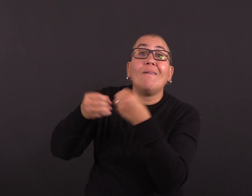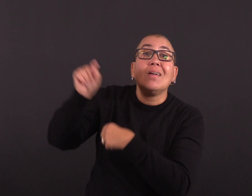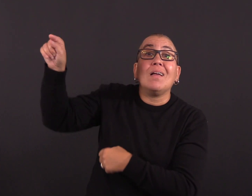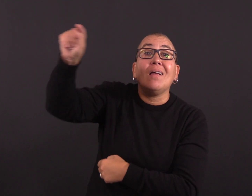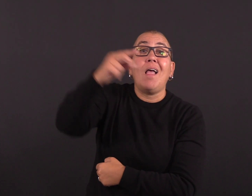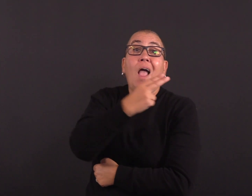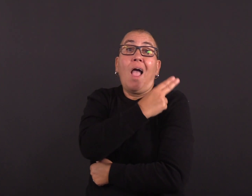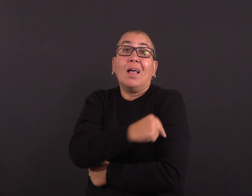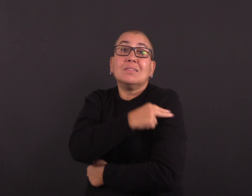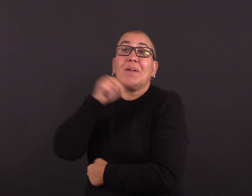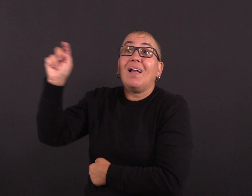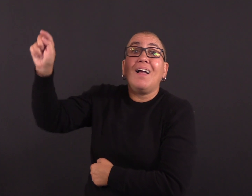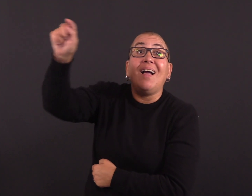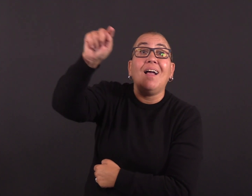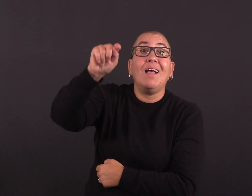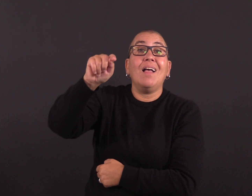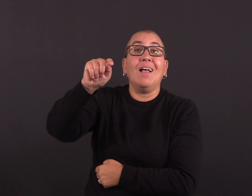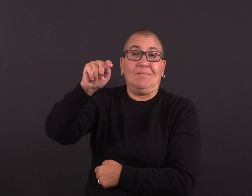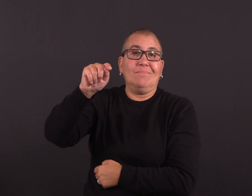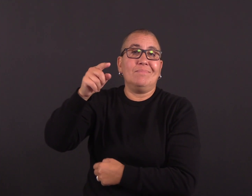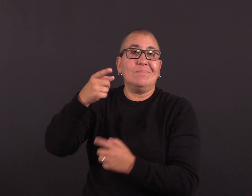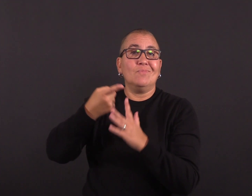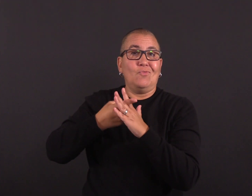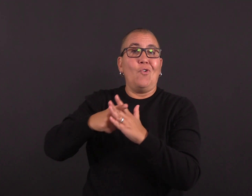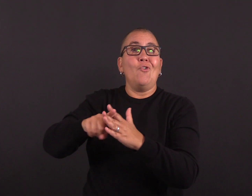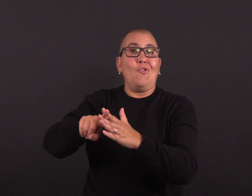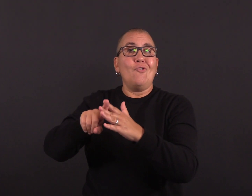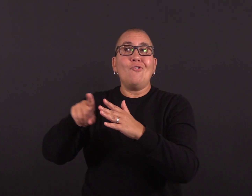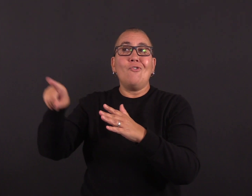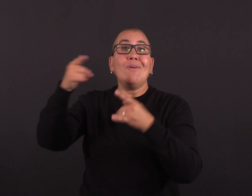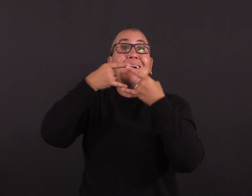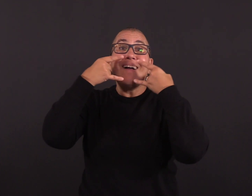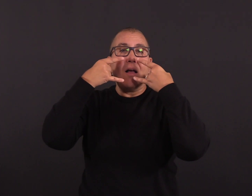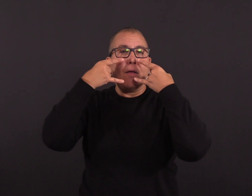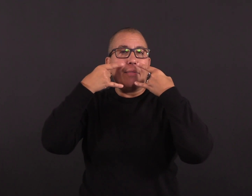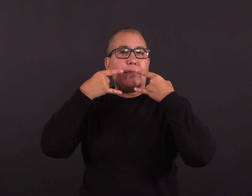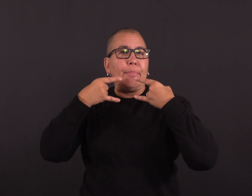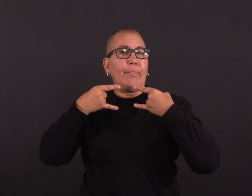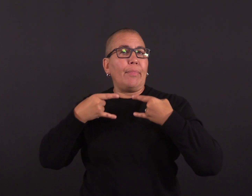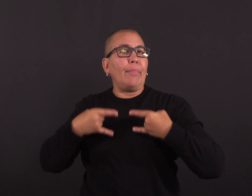“Masking also remains an important mitigation measure to protect the health of our health